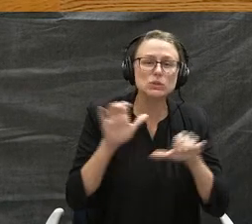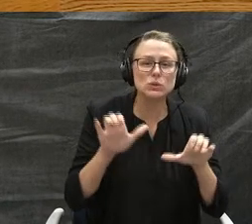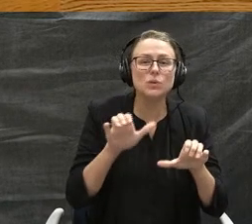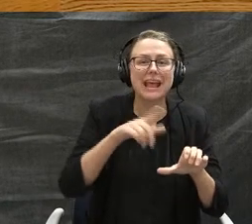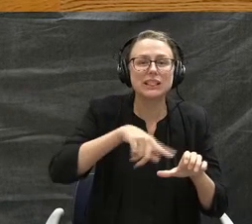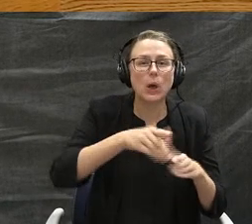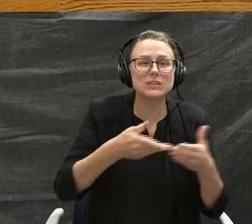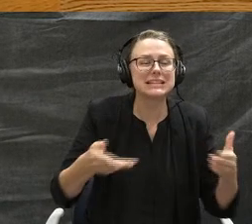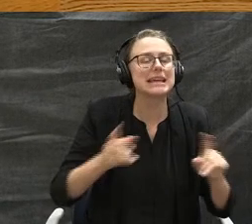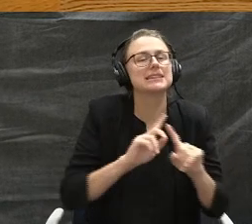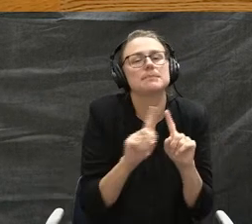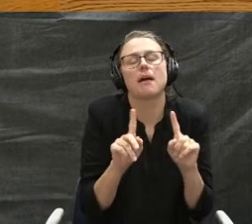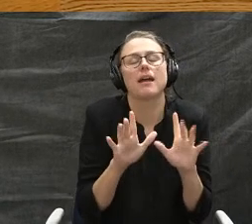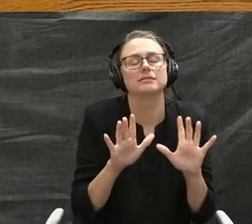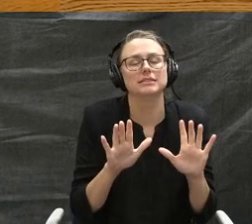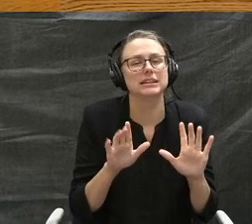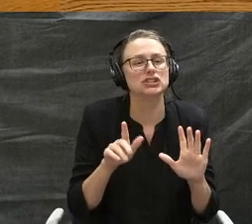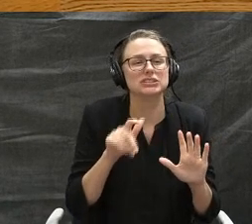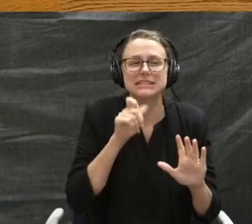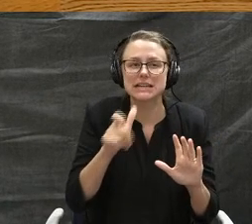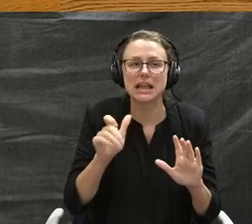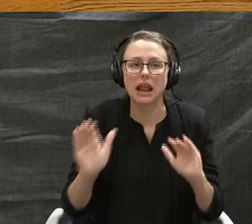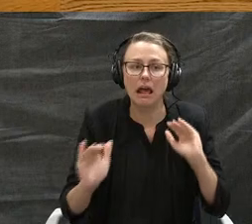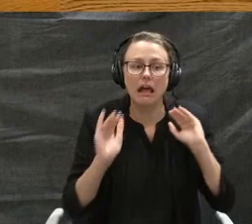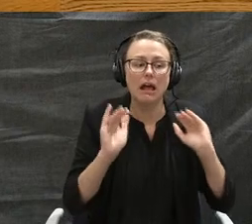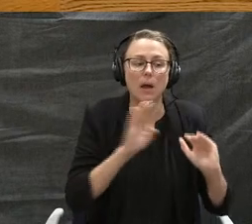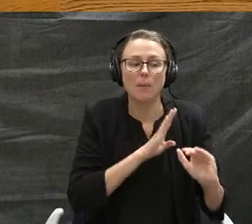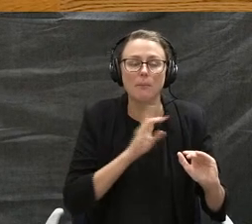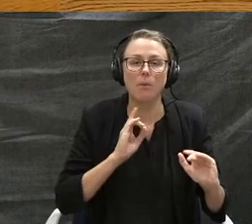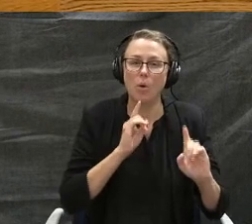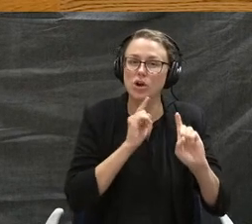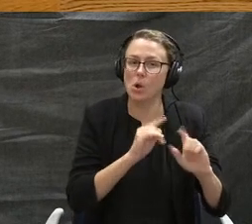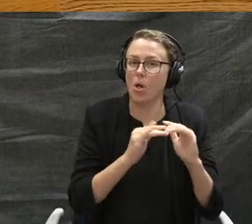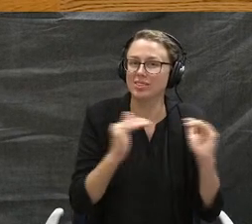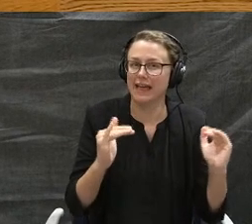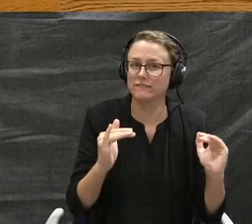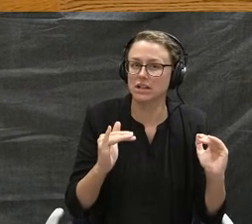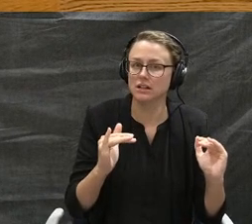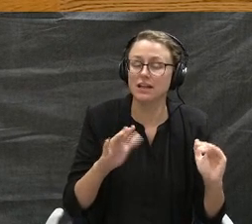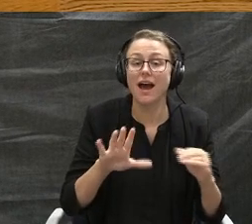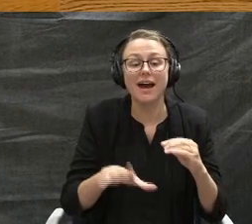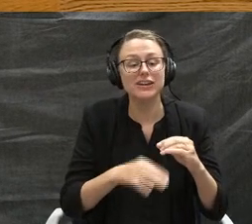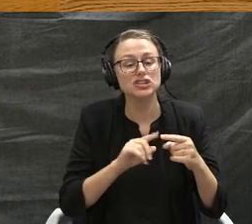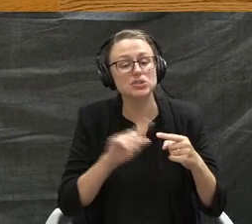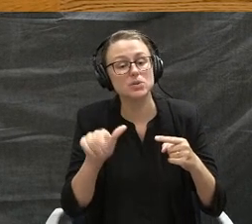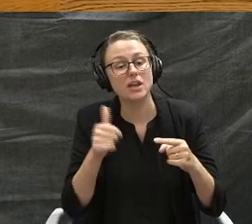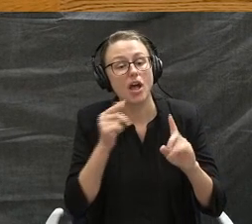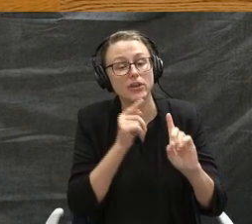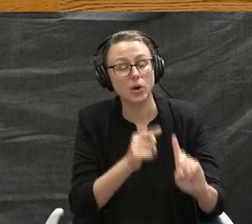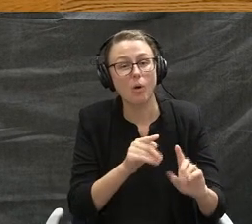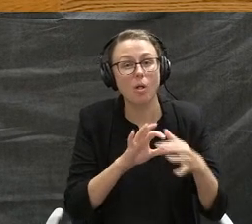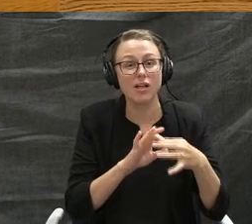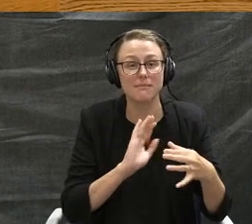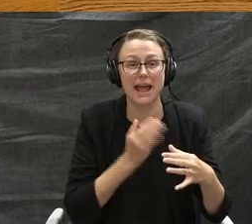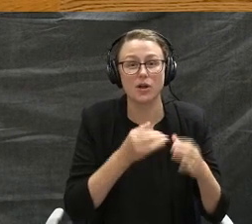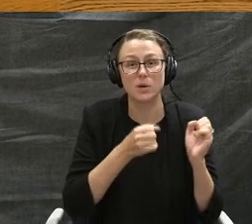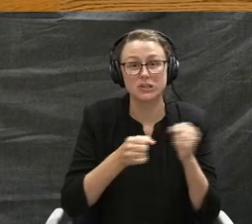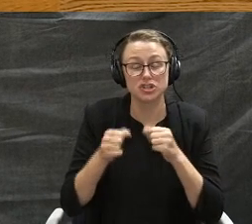board goal level. In addition to the other goal that we drafted was around our strategic programs that were.